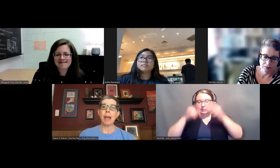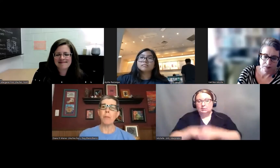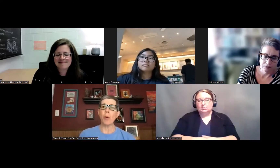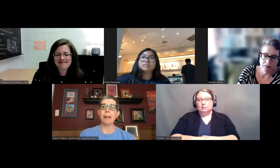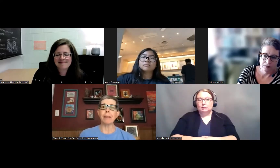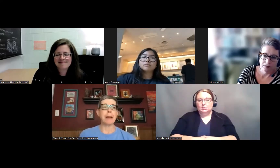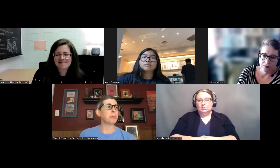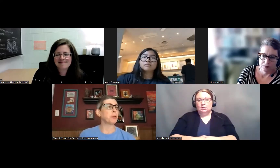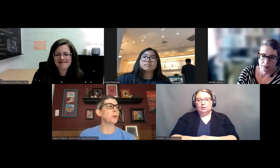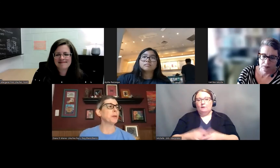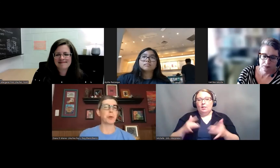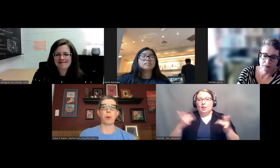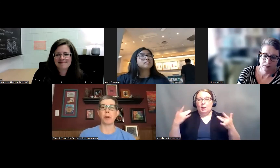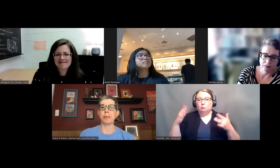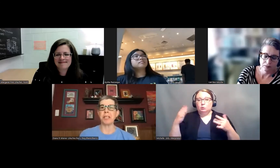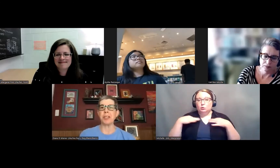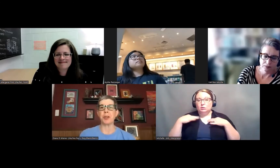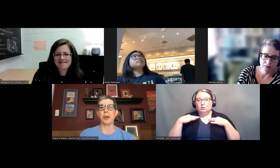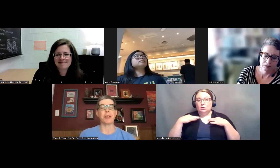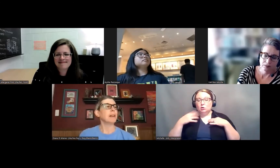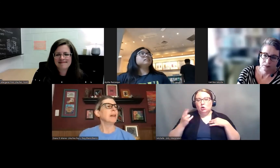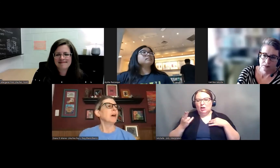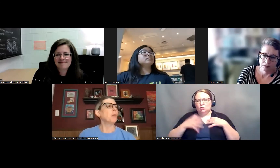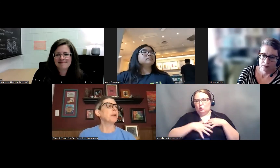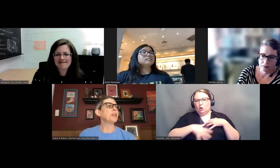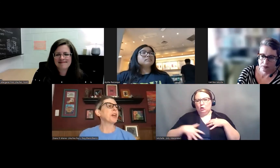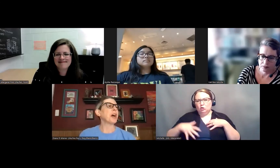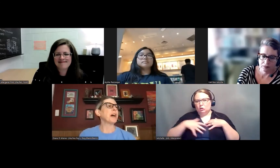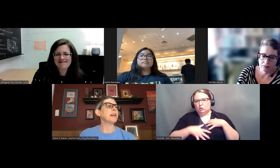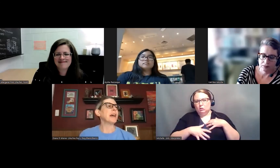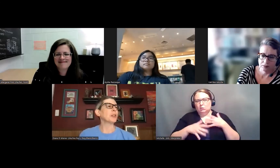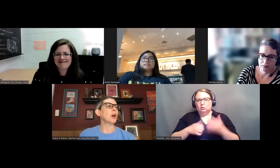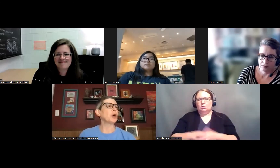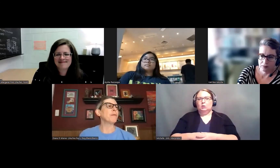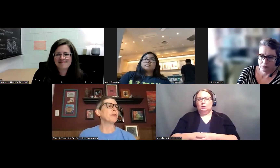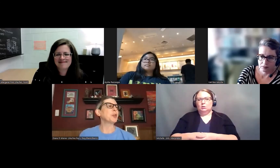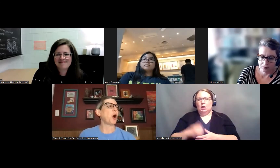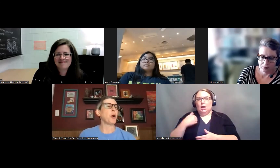I'm wearing a light blue historical T-shirt, which has a logo of a jar,